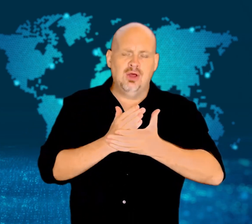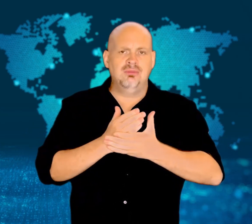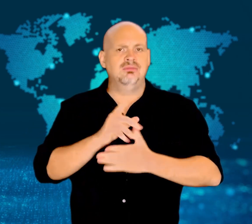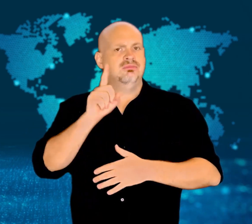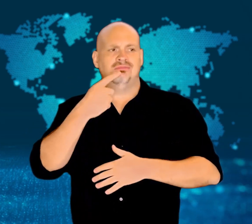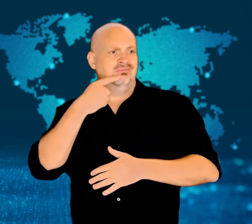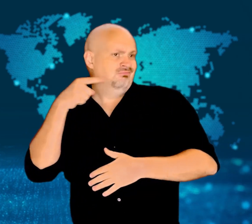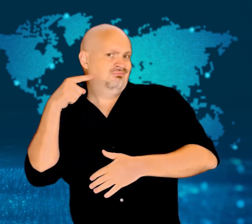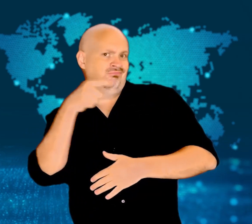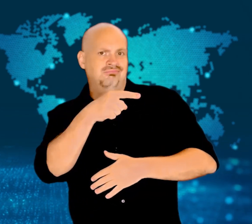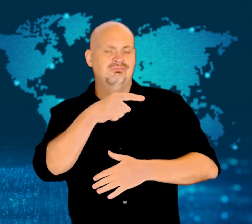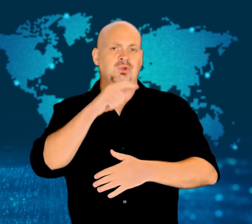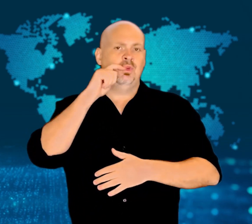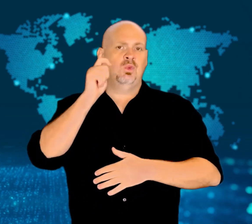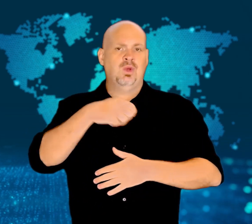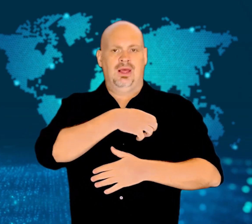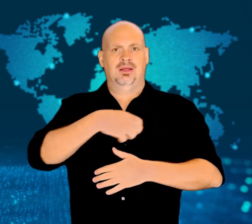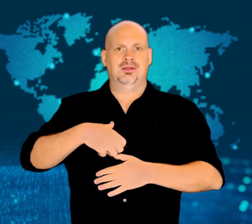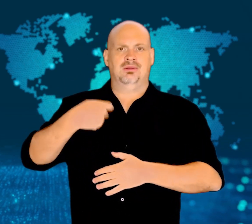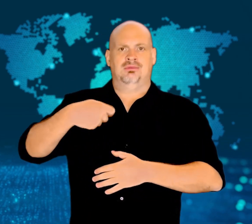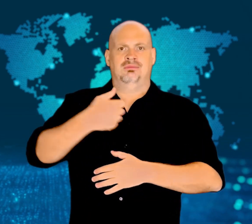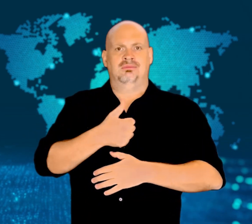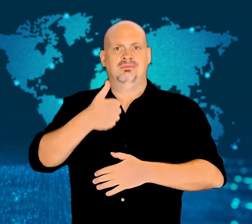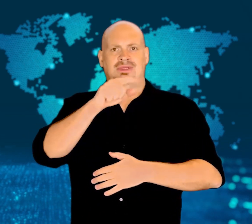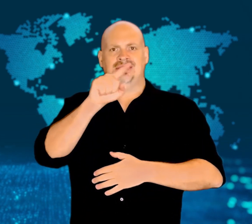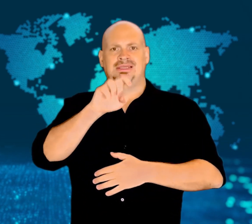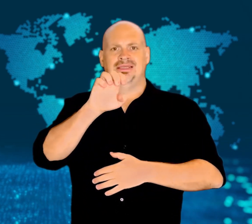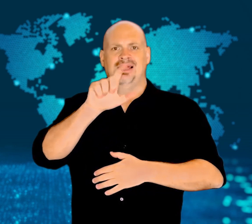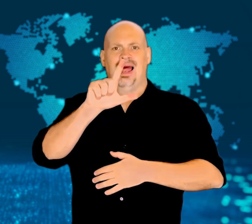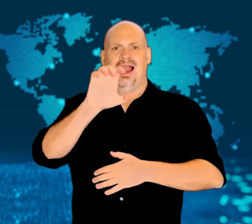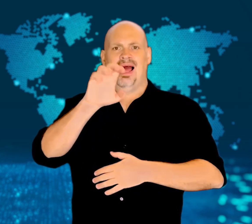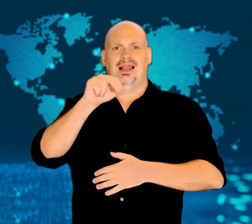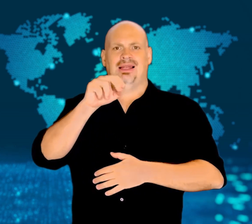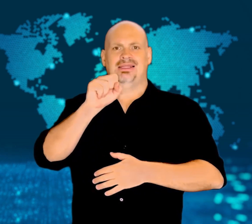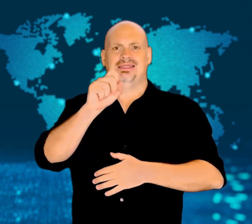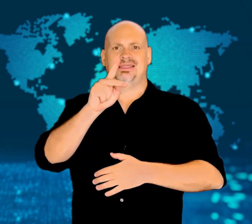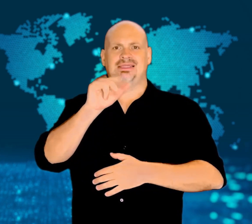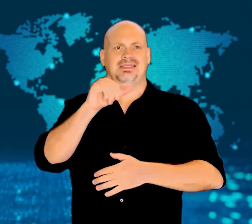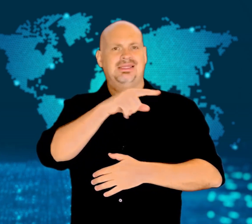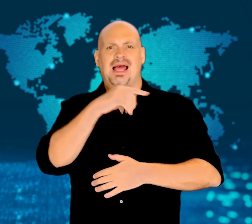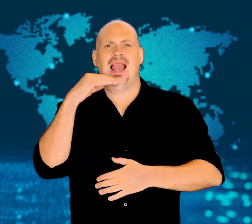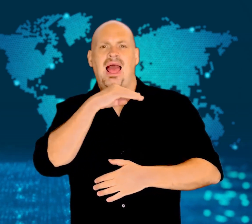He then said that the danger of World War III is real.